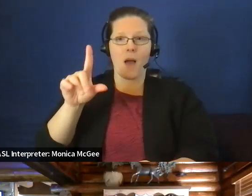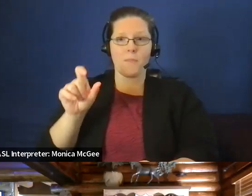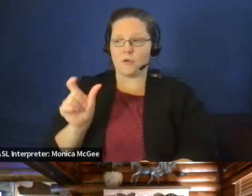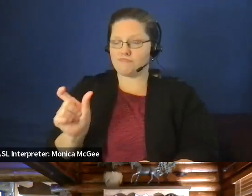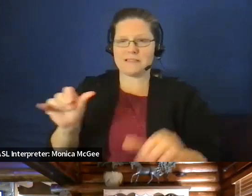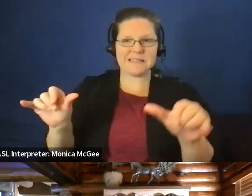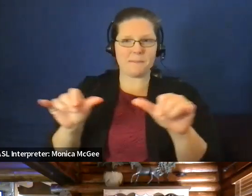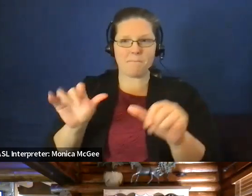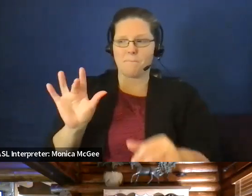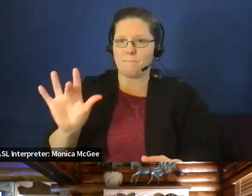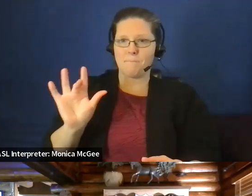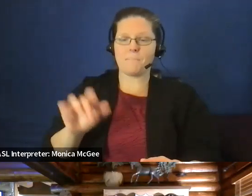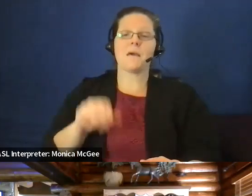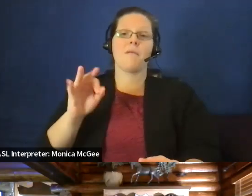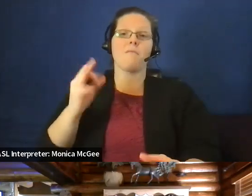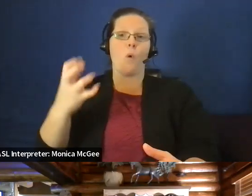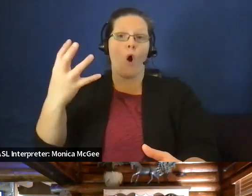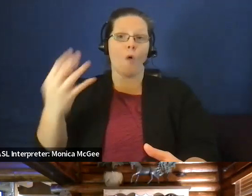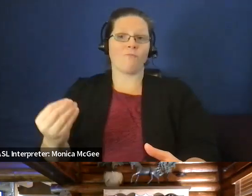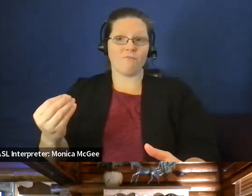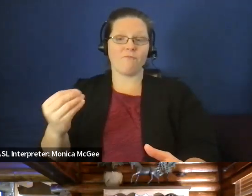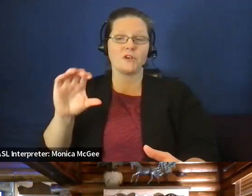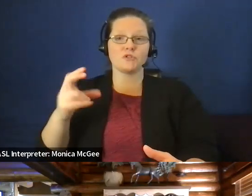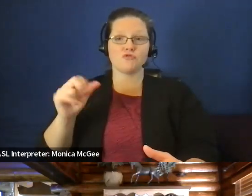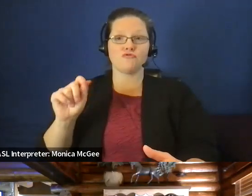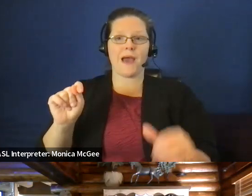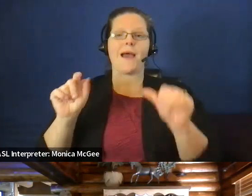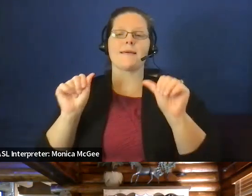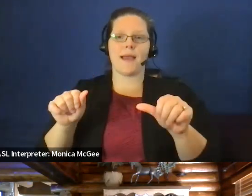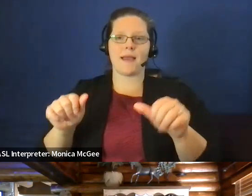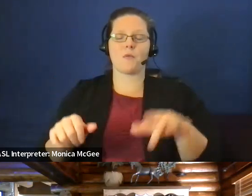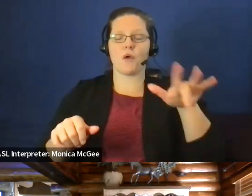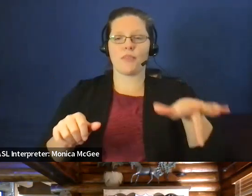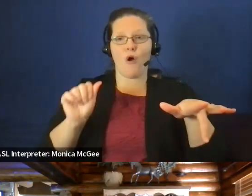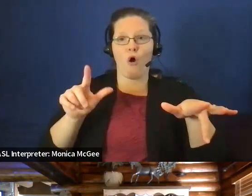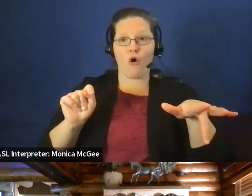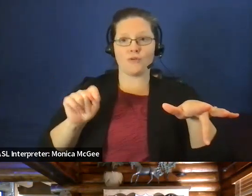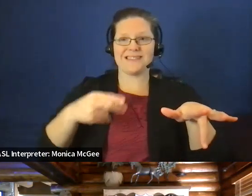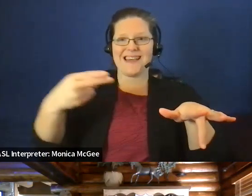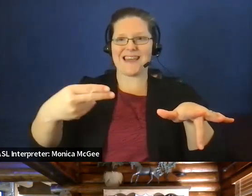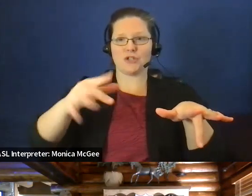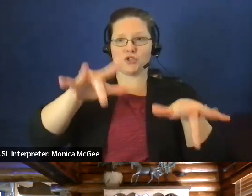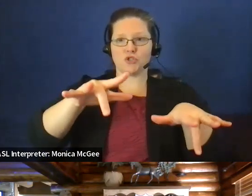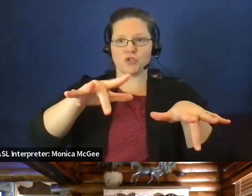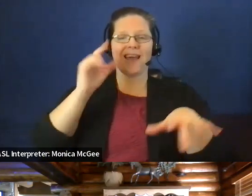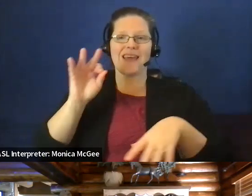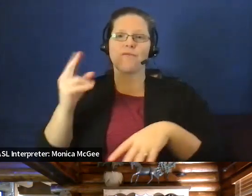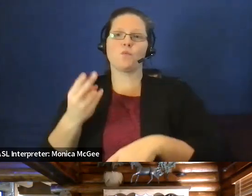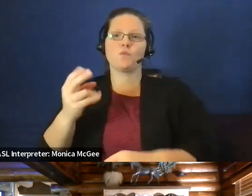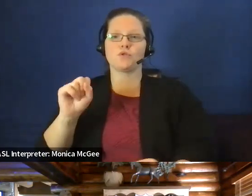larger or smaller. If you have technical issues, please use the chat feature. You can find the word bubble in the same menu bar. If you would